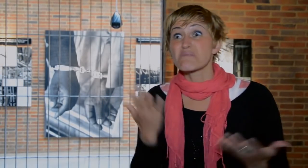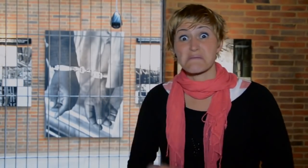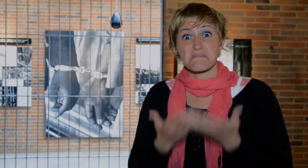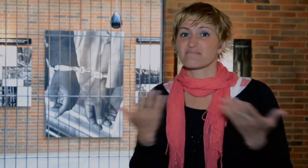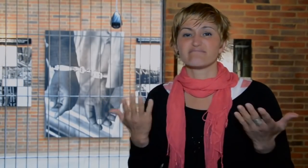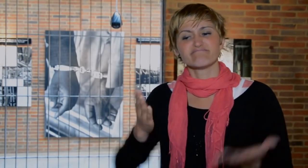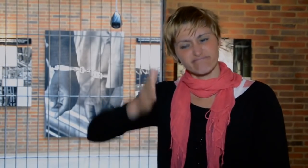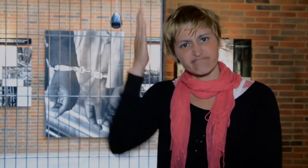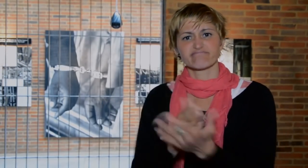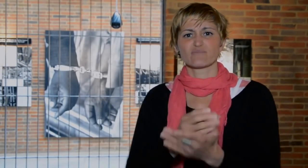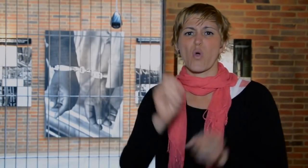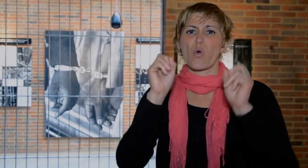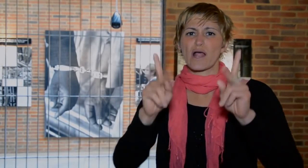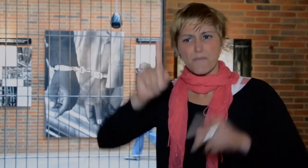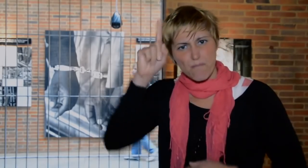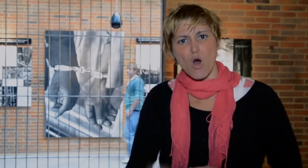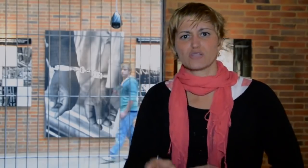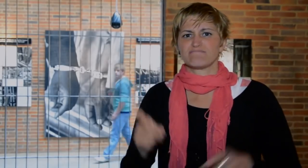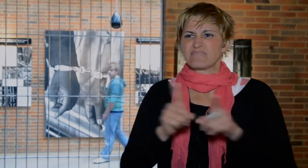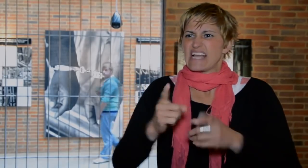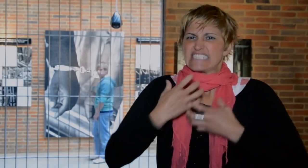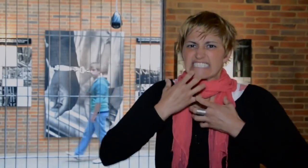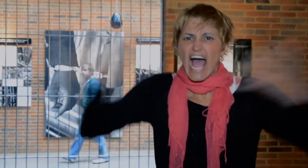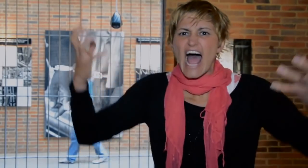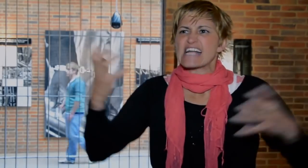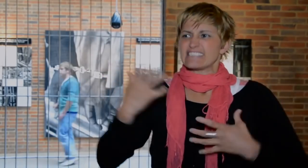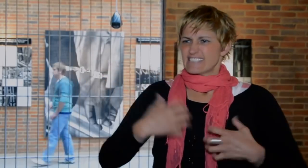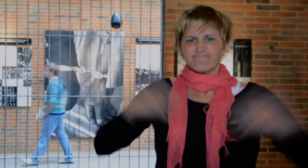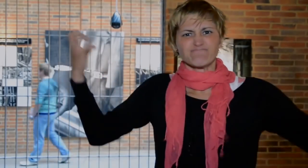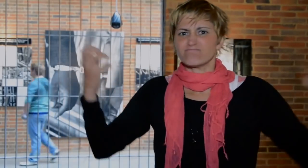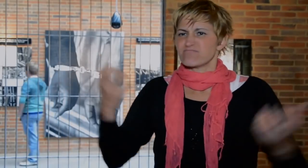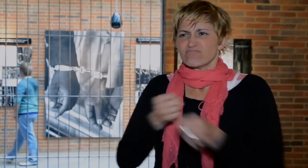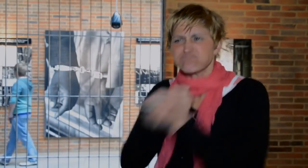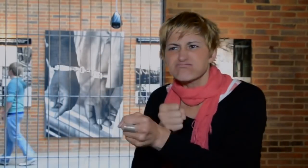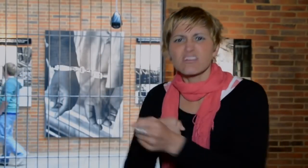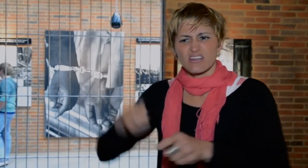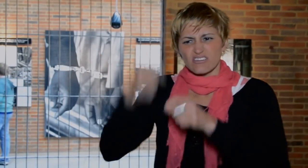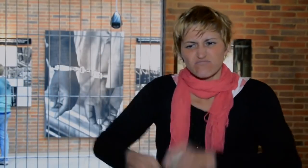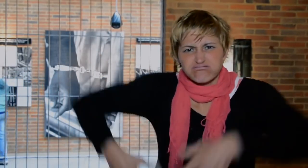they felt that being nice did not bring results and agreed to do an aggressive